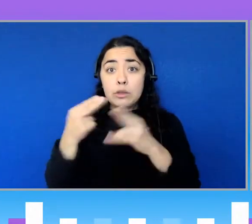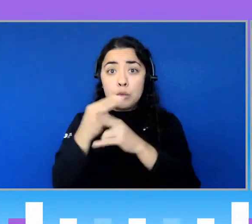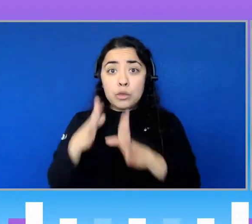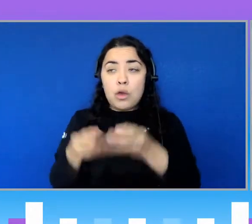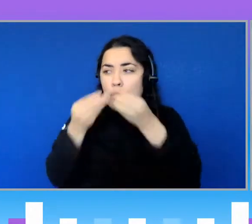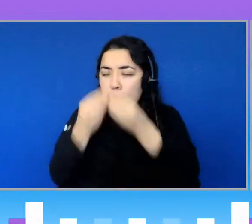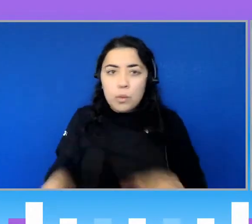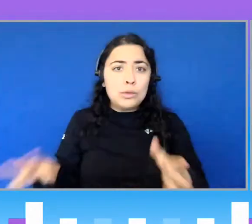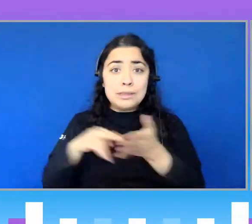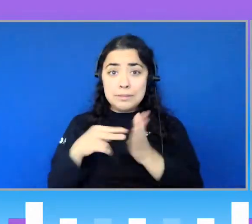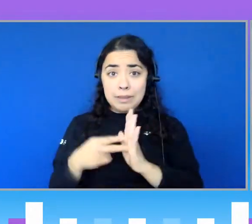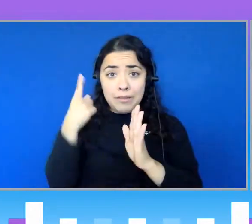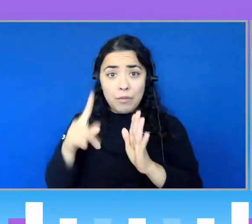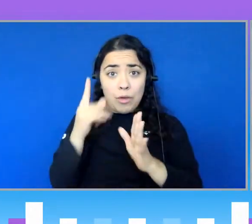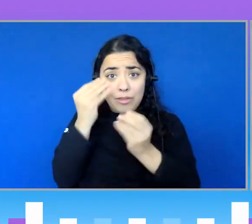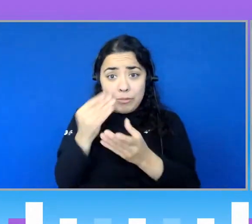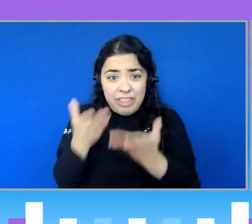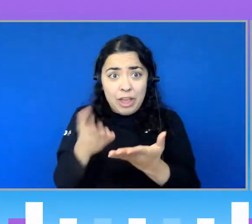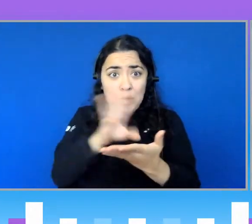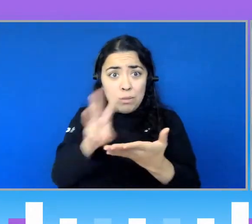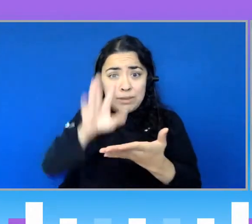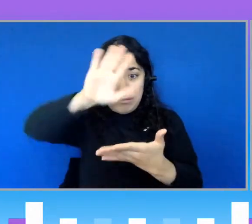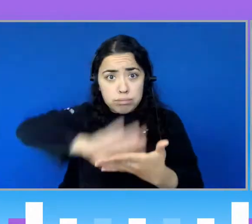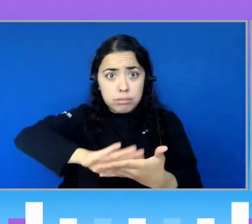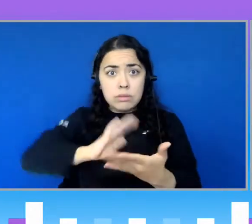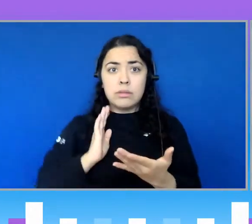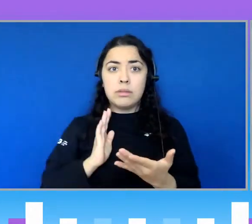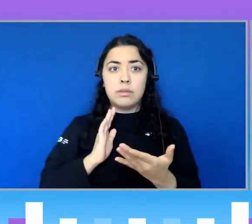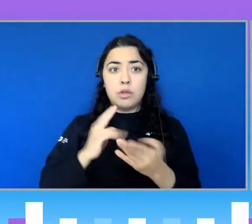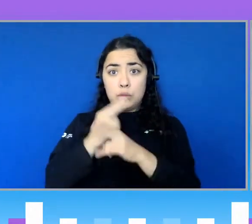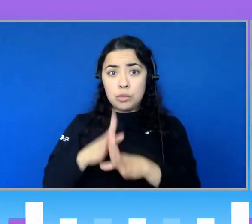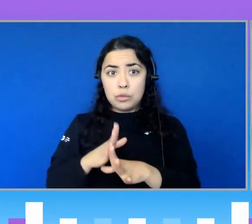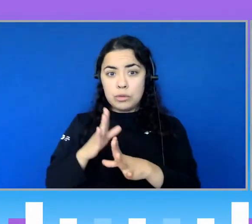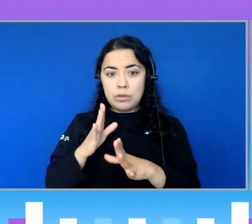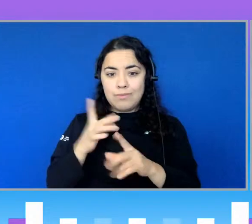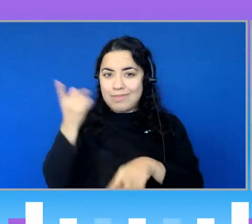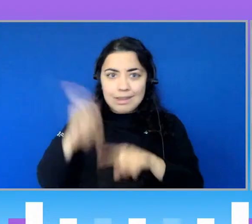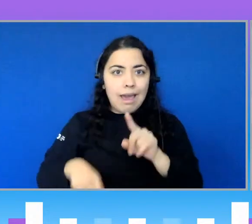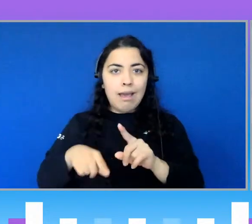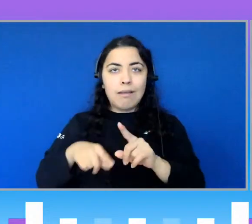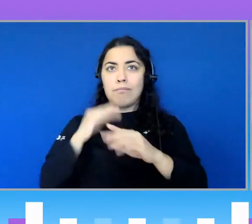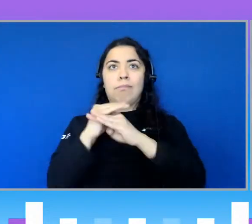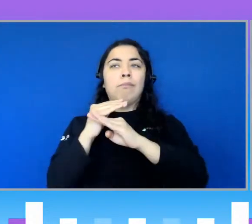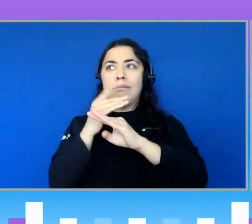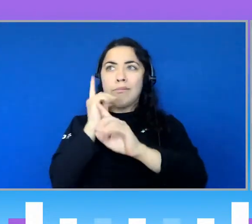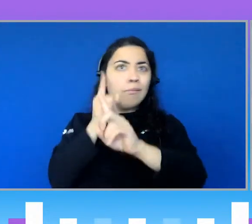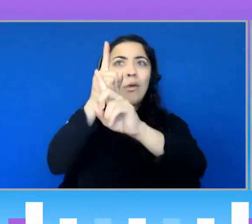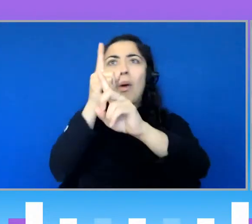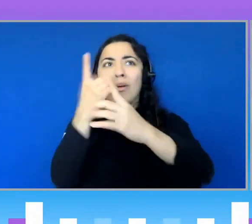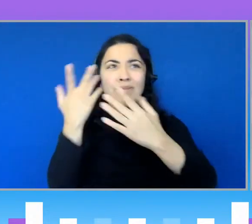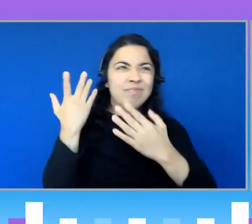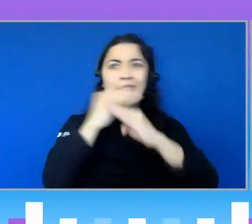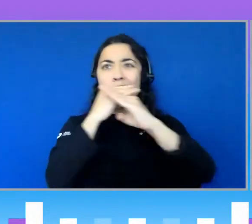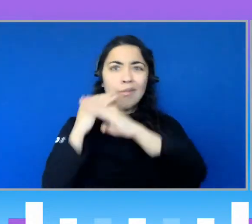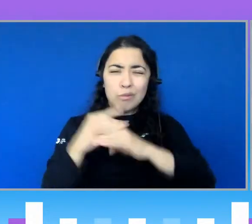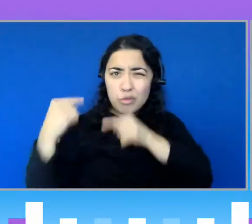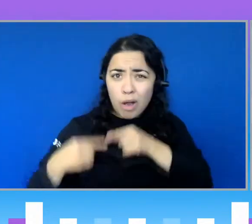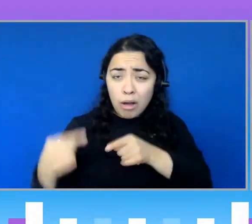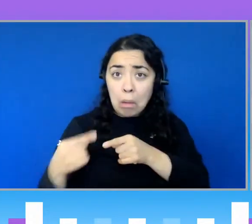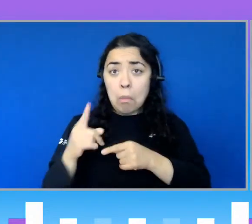any meaning of the content on the page? Will they not be able to accomplish their goal? So that's how I like to think about